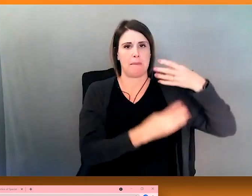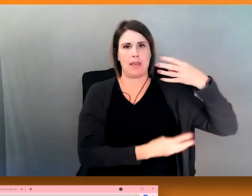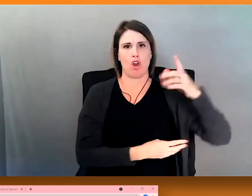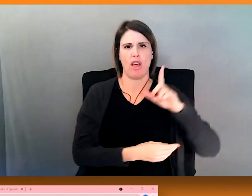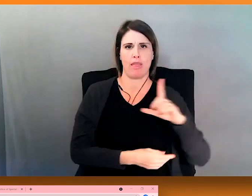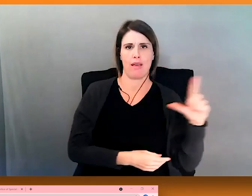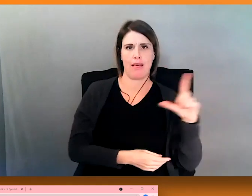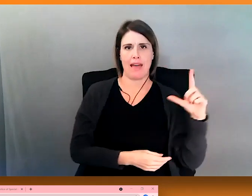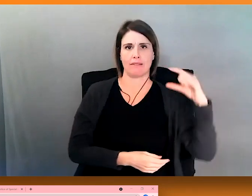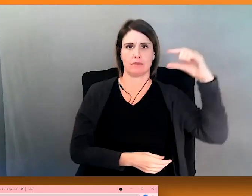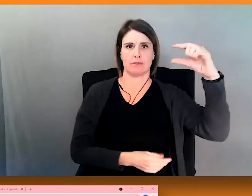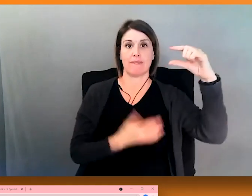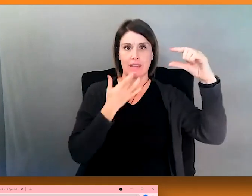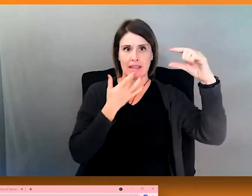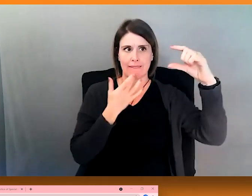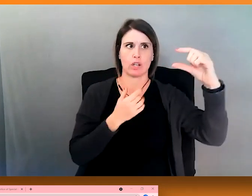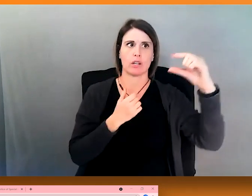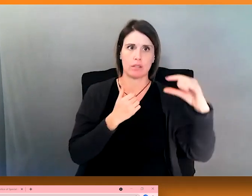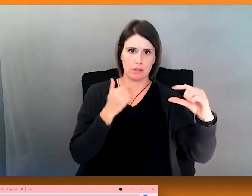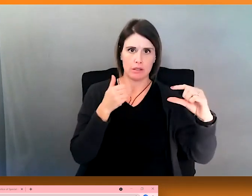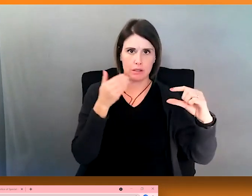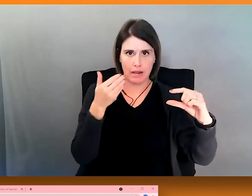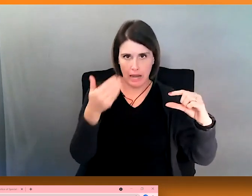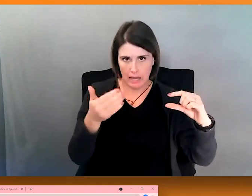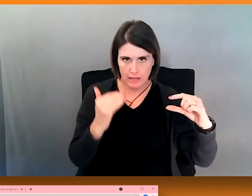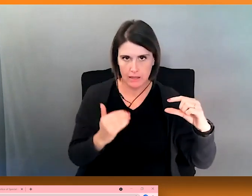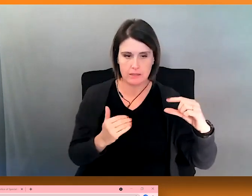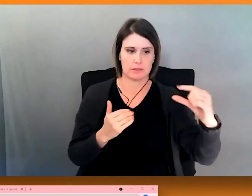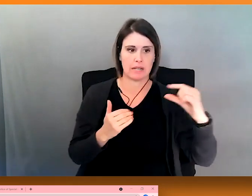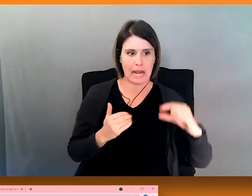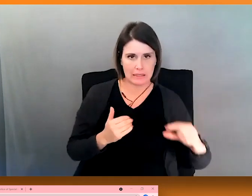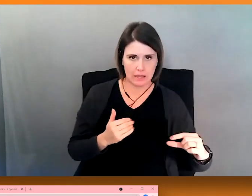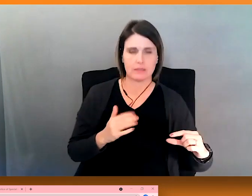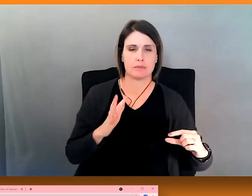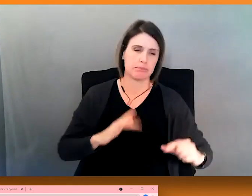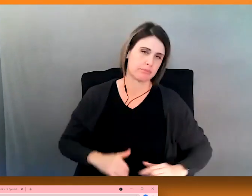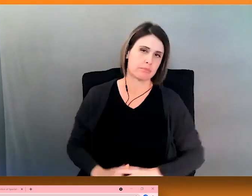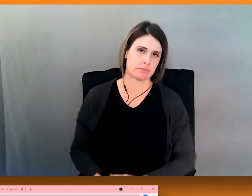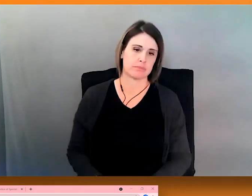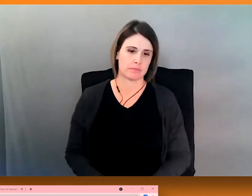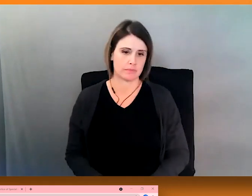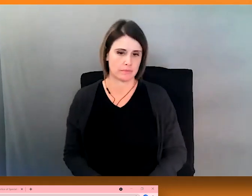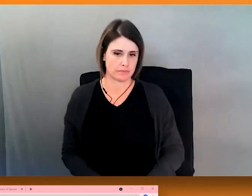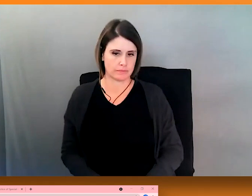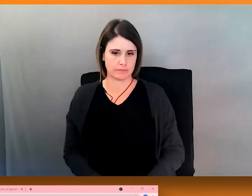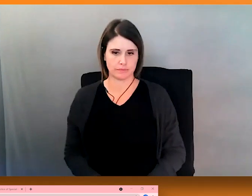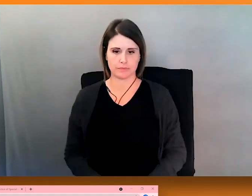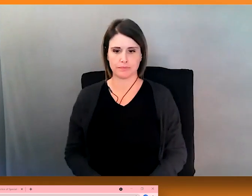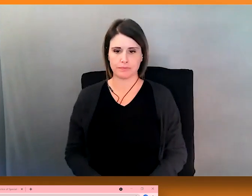I just want to show you a different category. Now since we already created one,